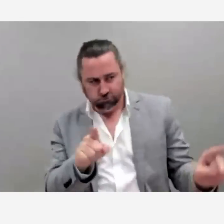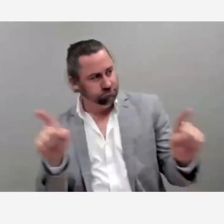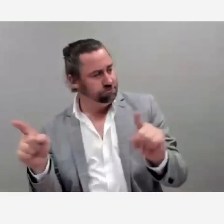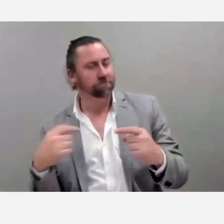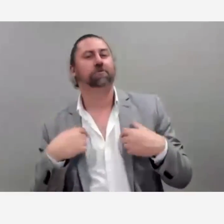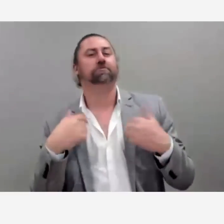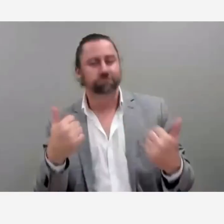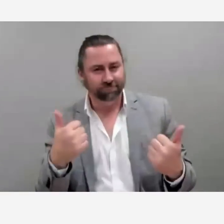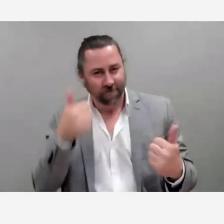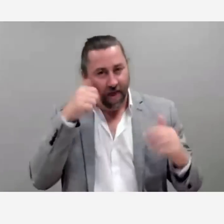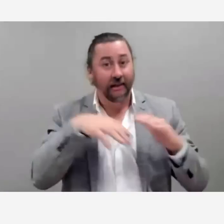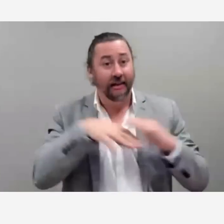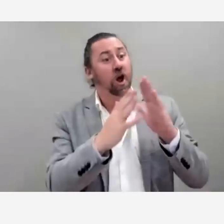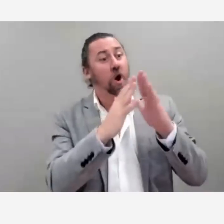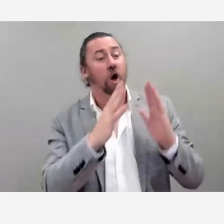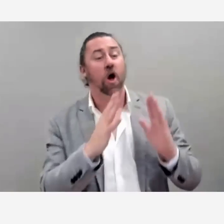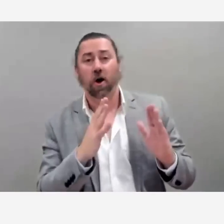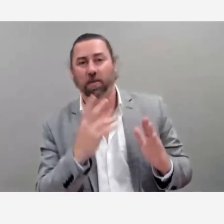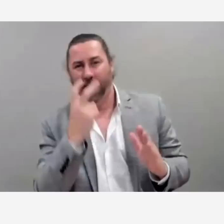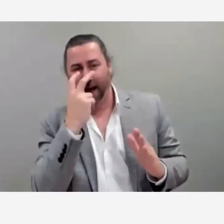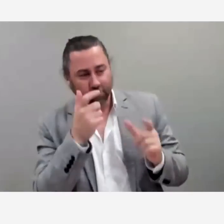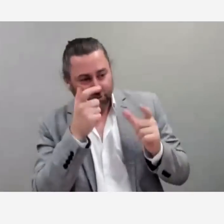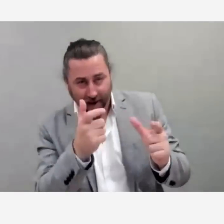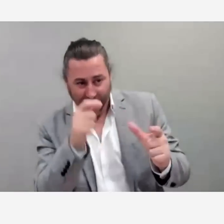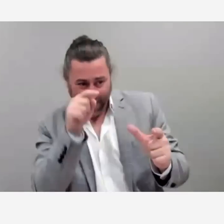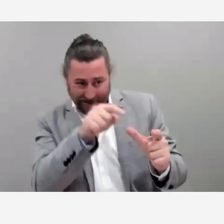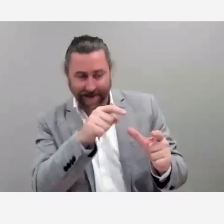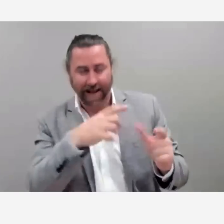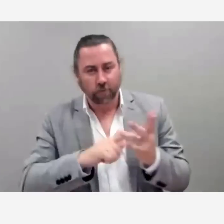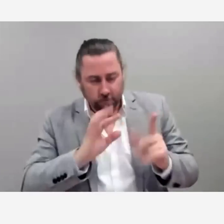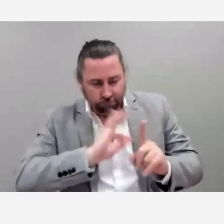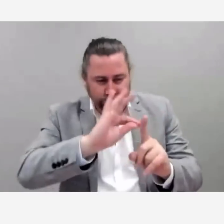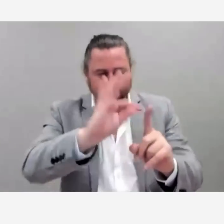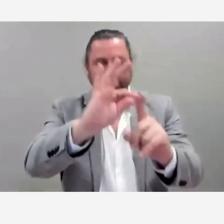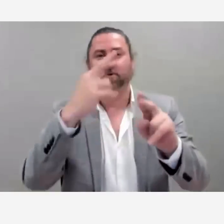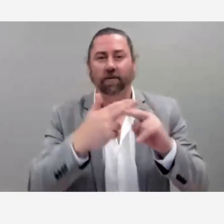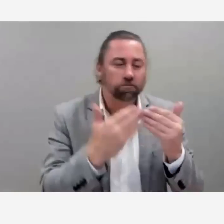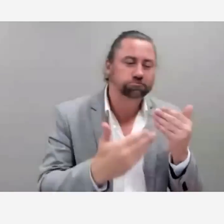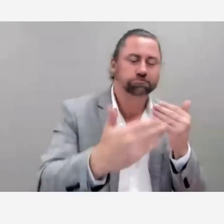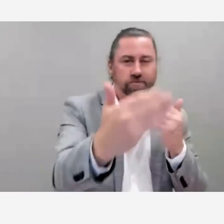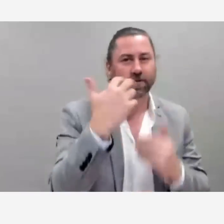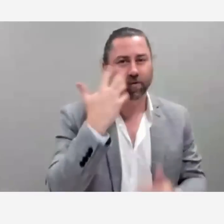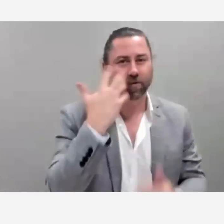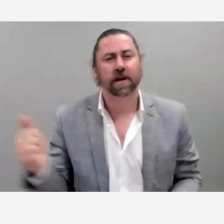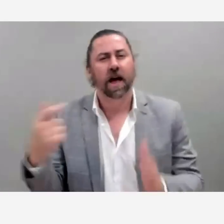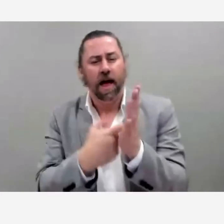improvements for older Australians in both the short and long term. The Royal Commission into aged care quality and